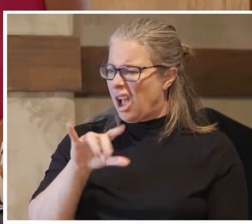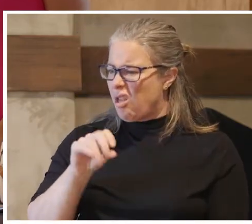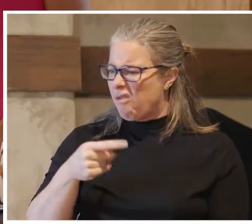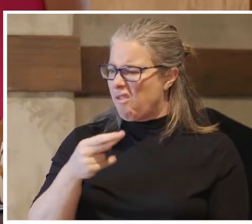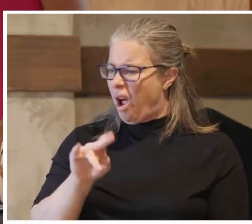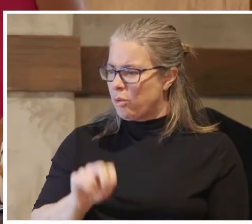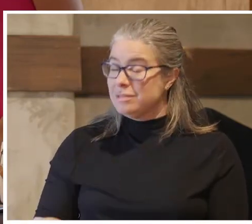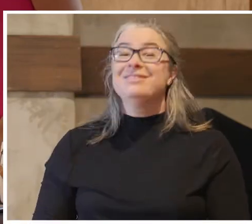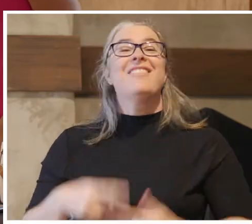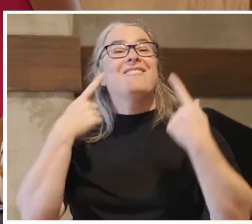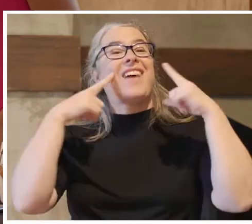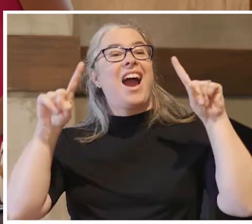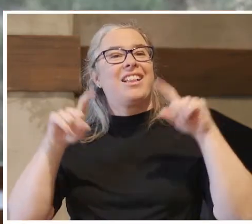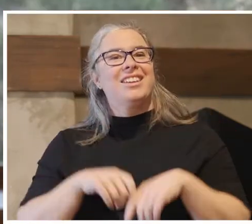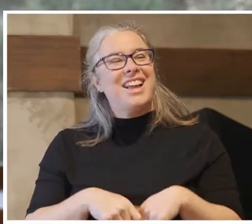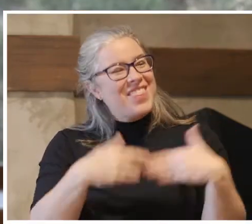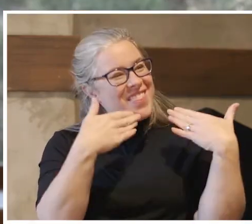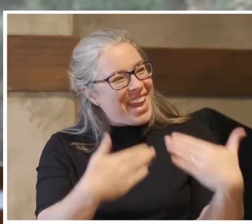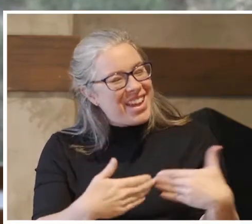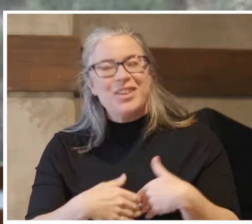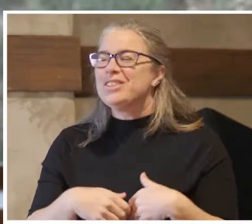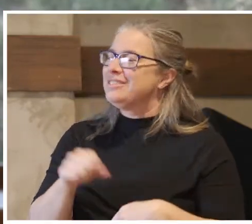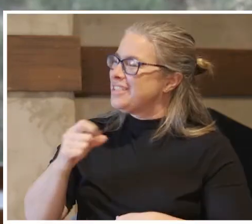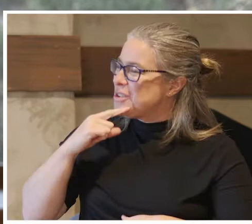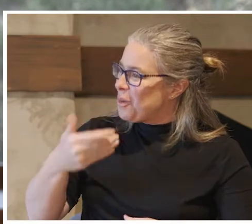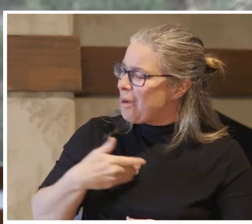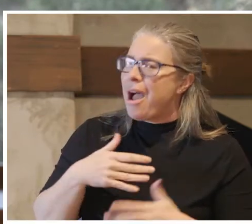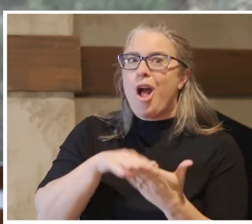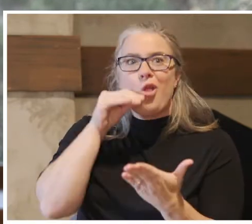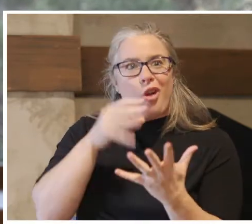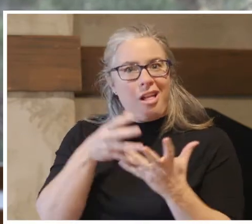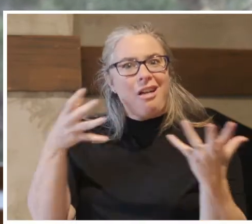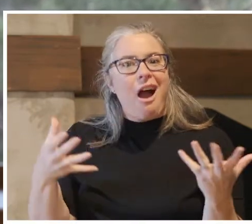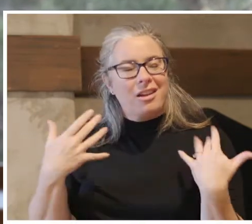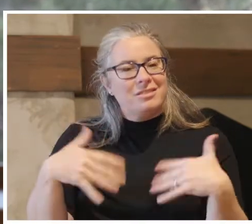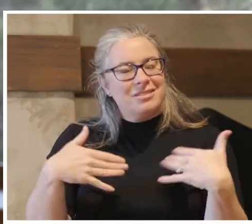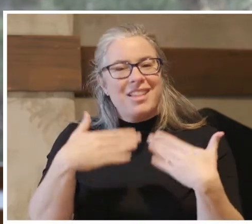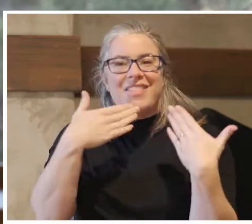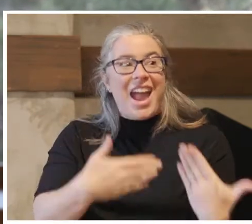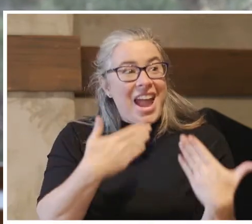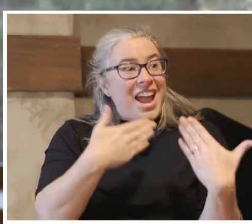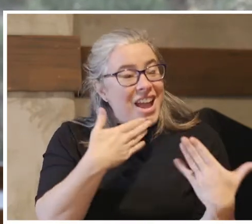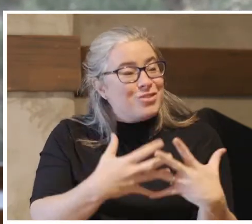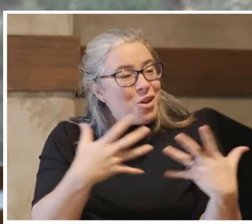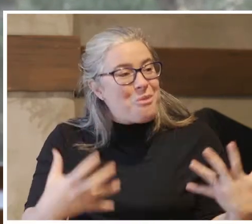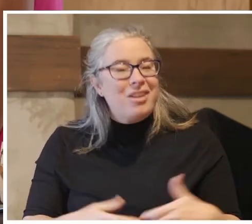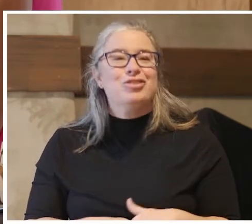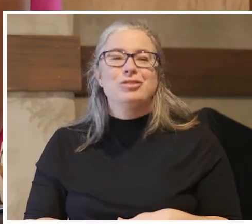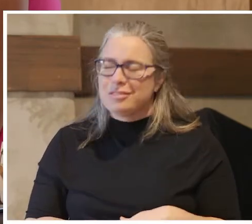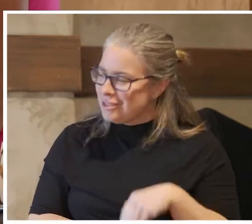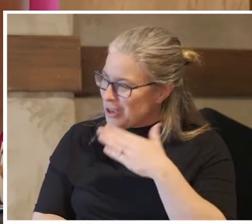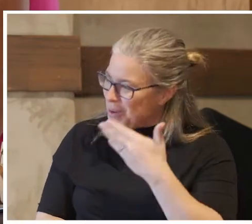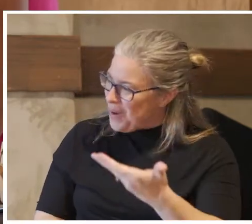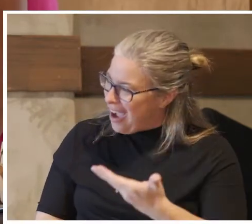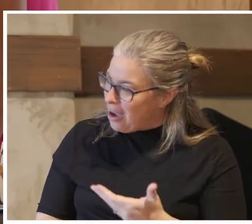I know. - Finally! Thank you! [Katie] You're welcome! I learned a lot today, thank you so much, Kate. - I am so glad. You're welcome.